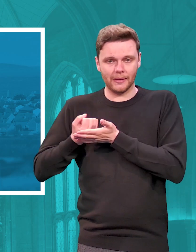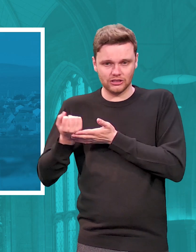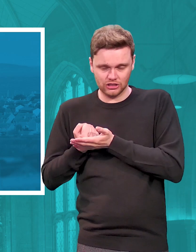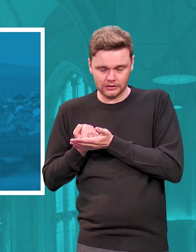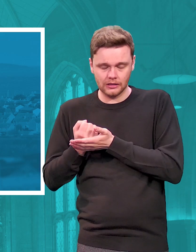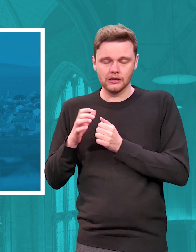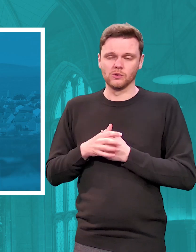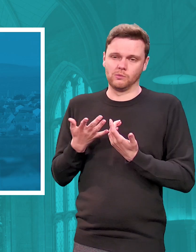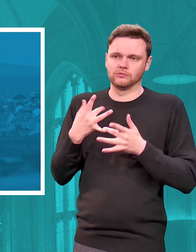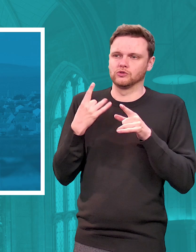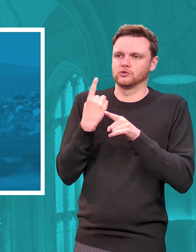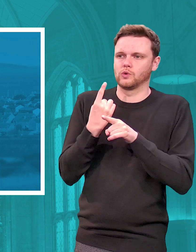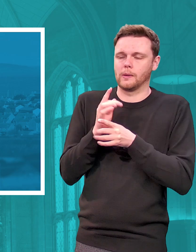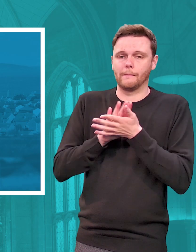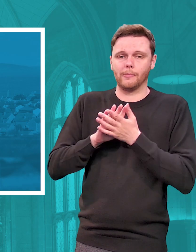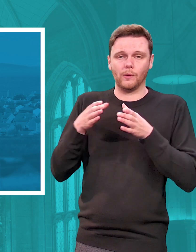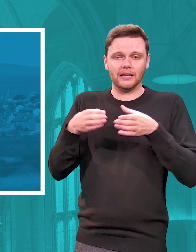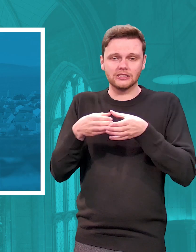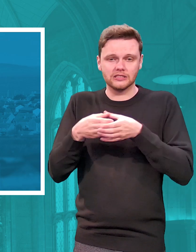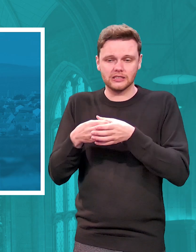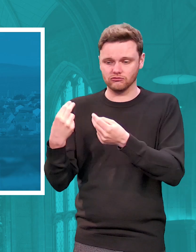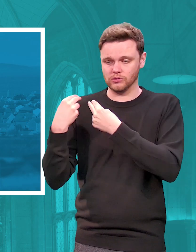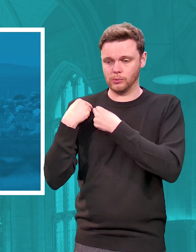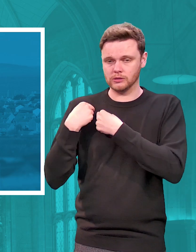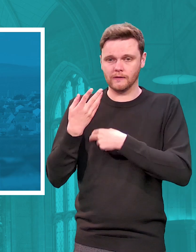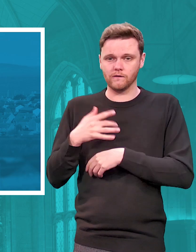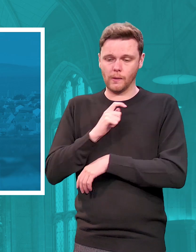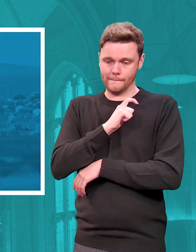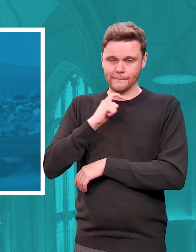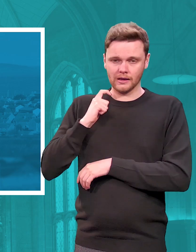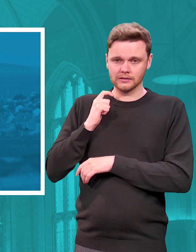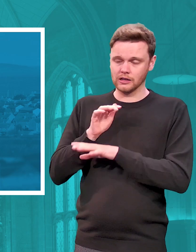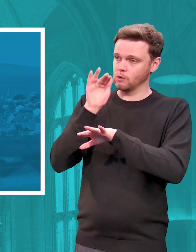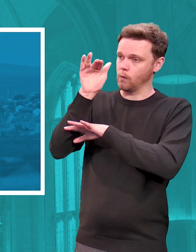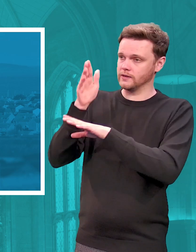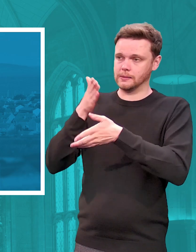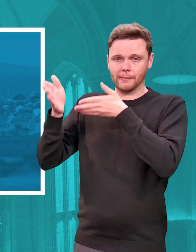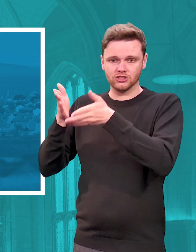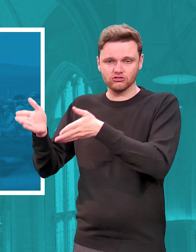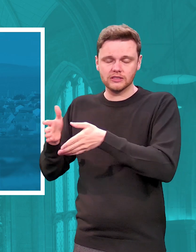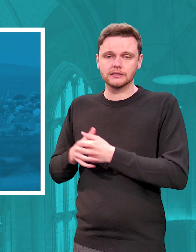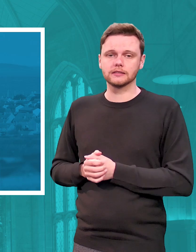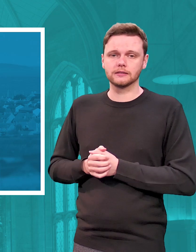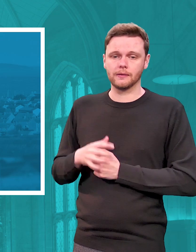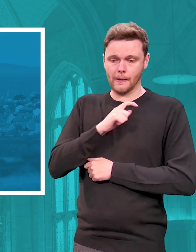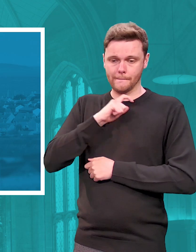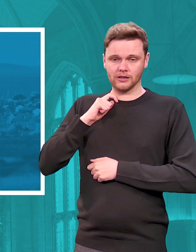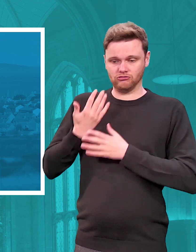I'm talking about the agencies responsible for, ministers and overseas missionaries, for ministries development staff,